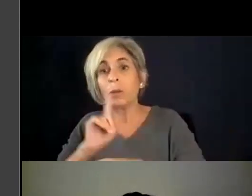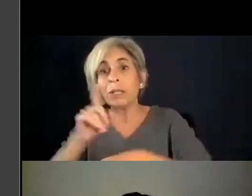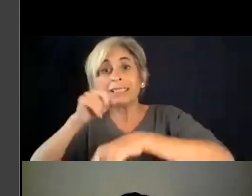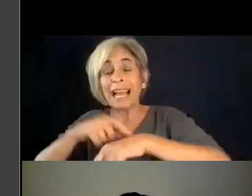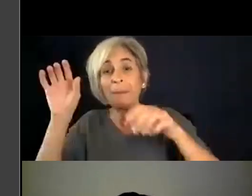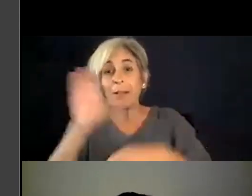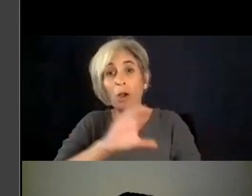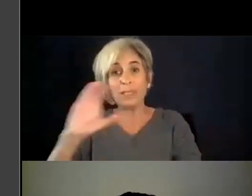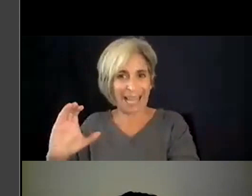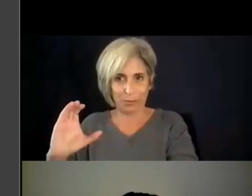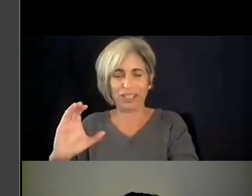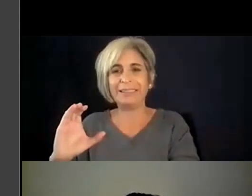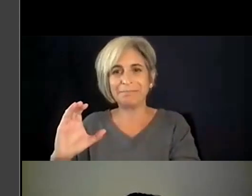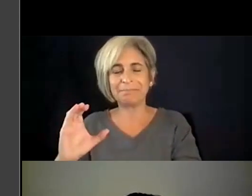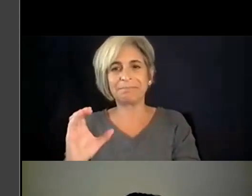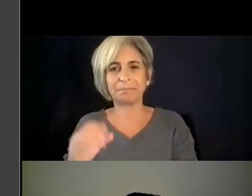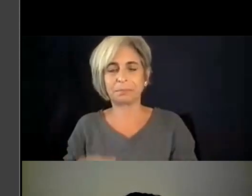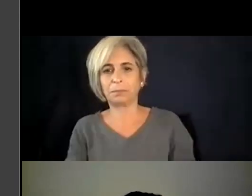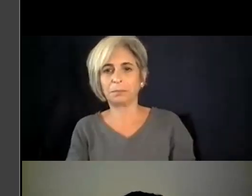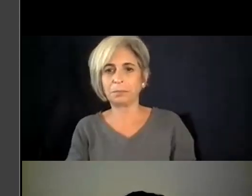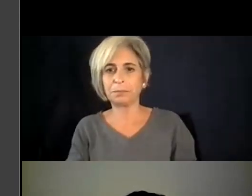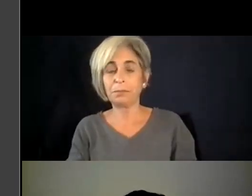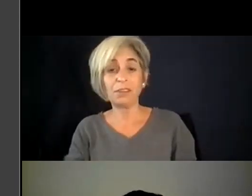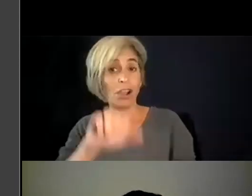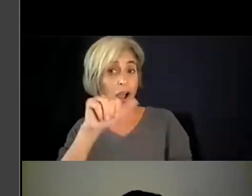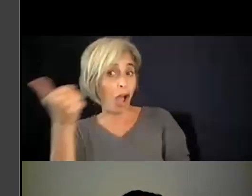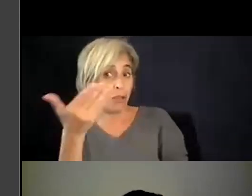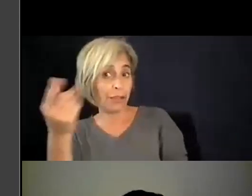A few other things to consider at work